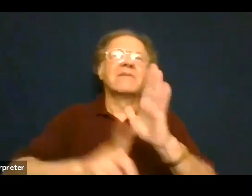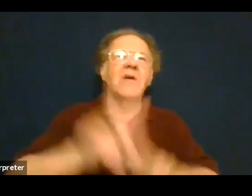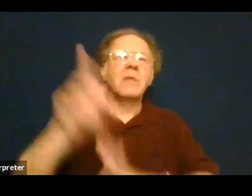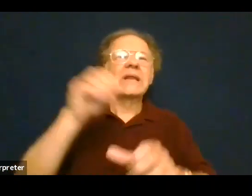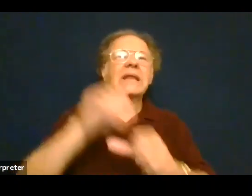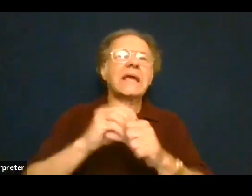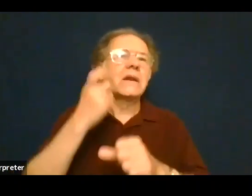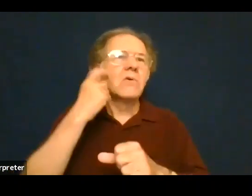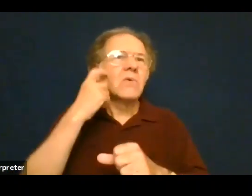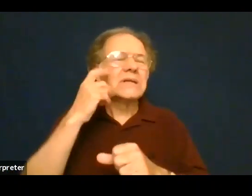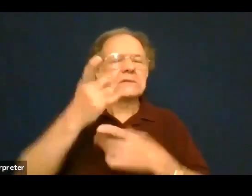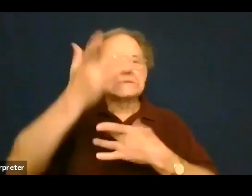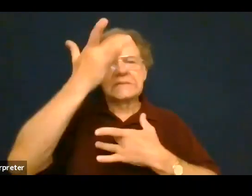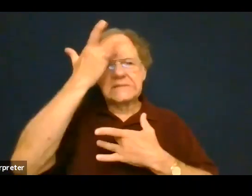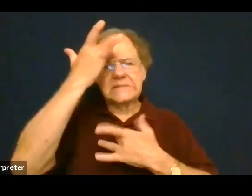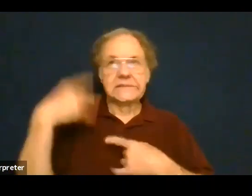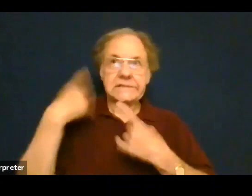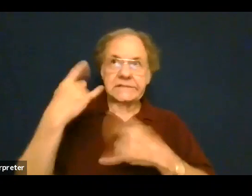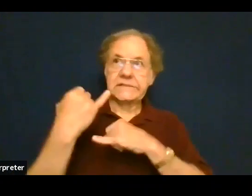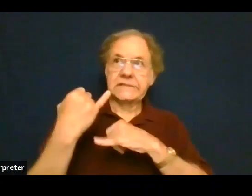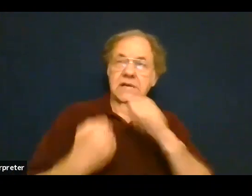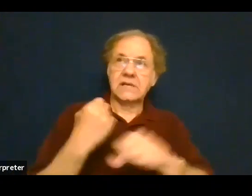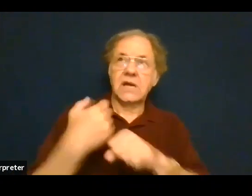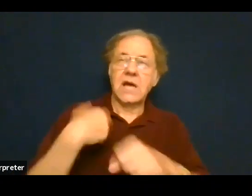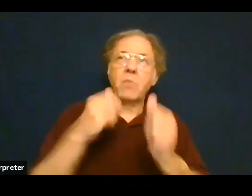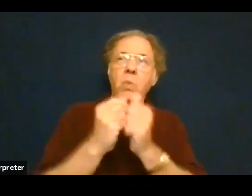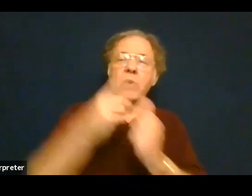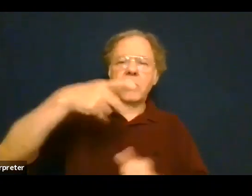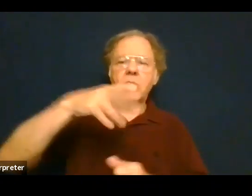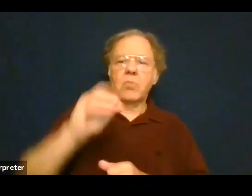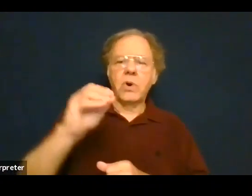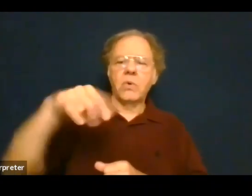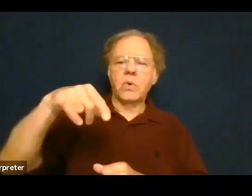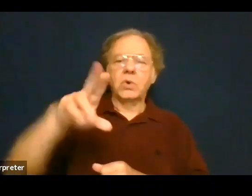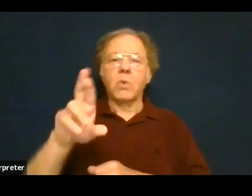Since last year, I'm with ProQR working on our inherited